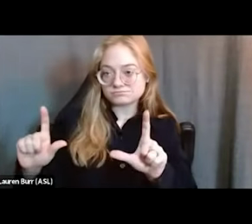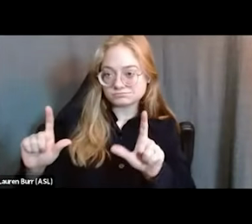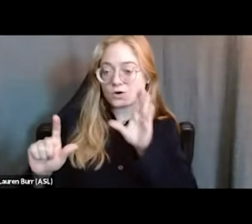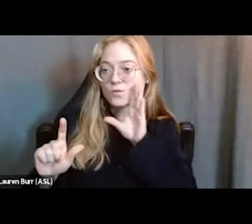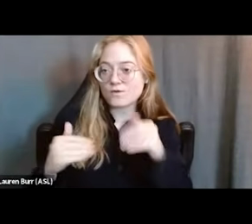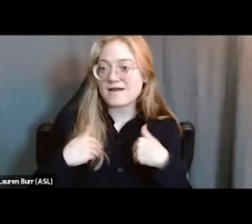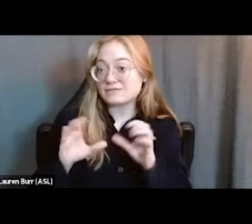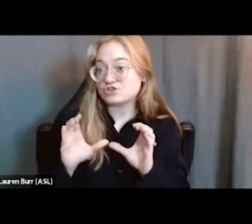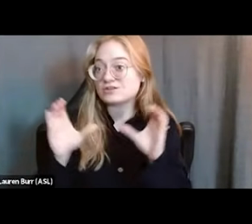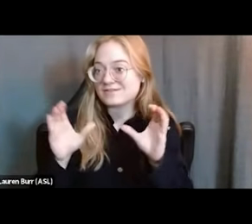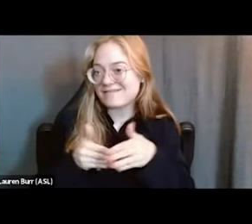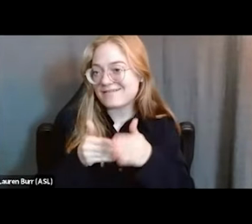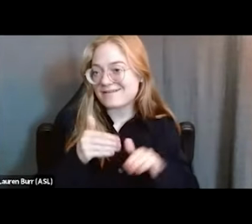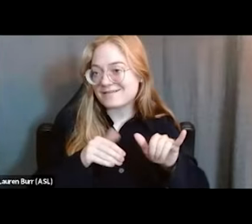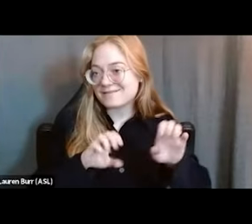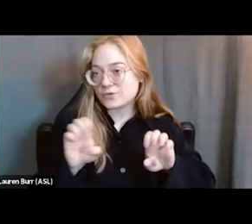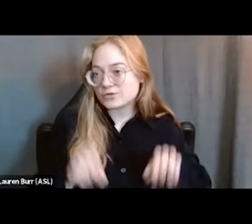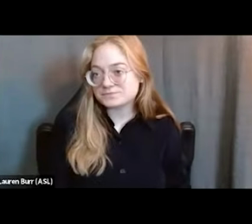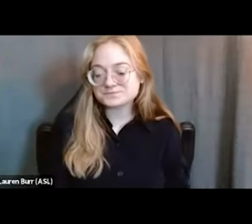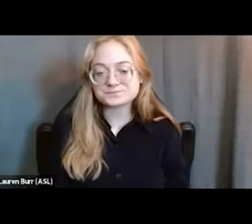at the end of the evaluation. Next slide.